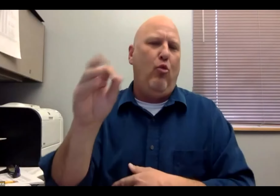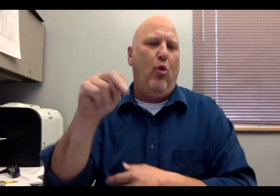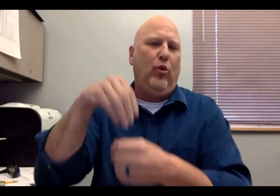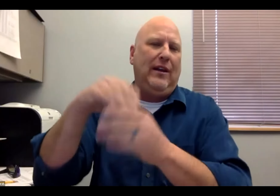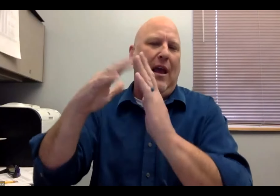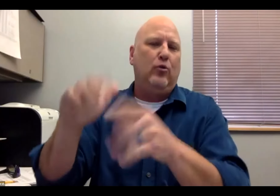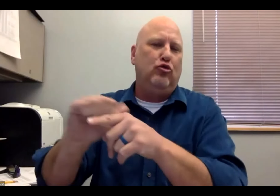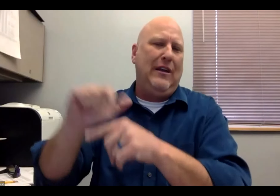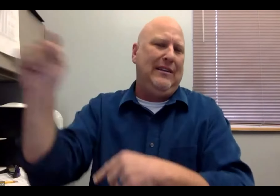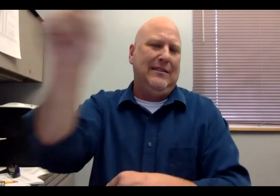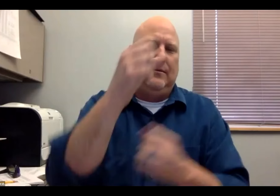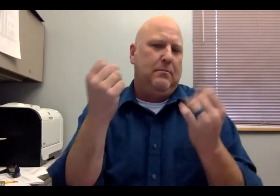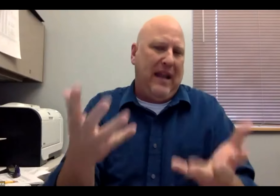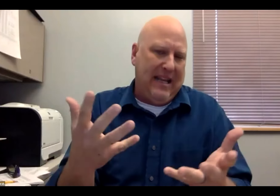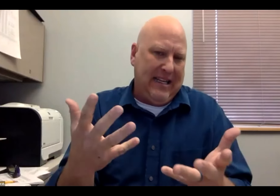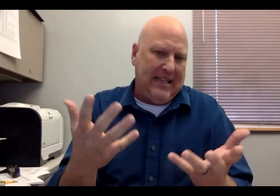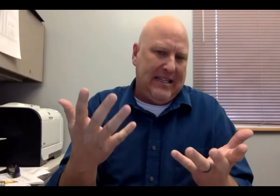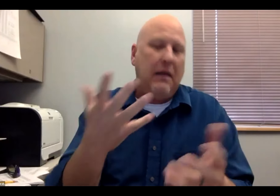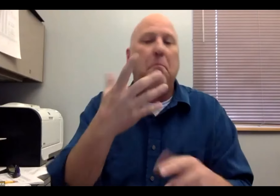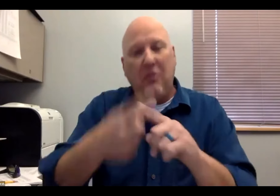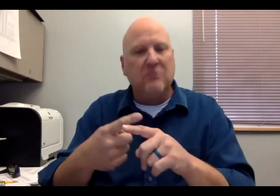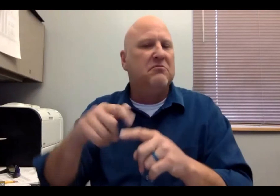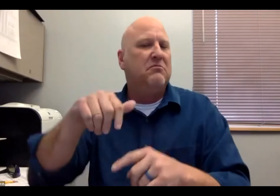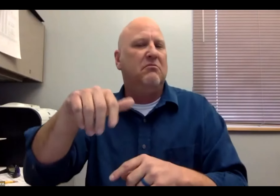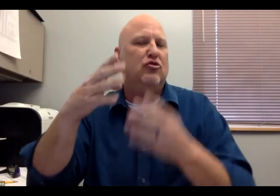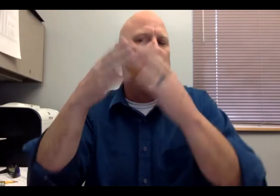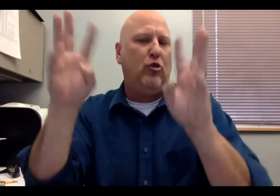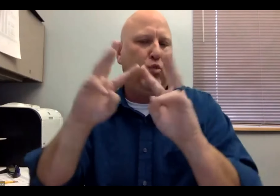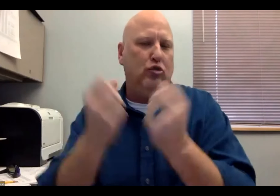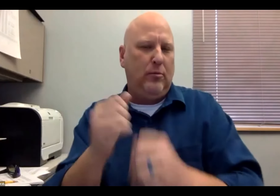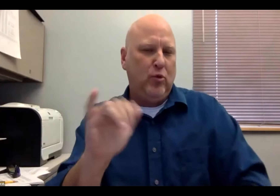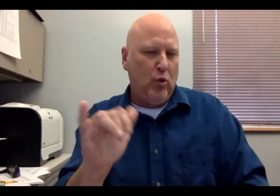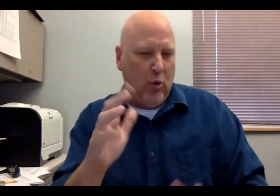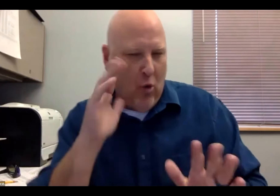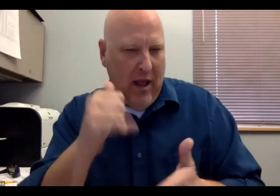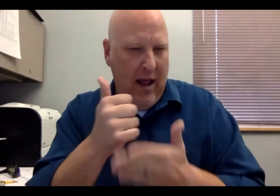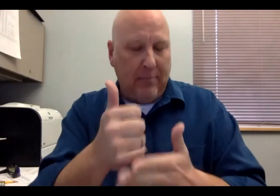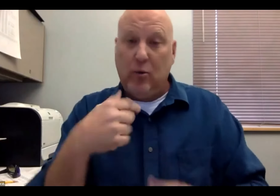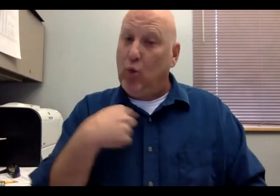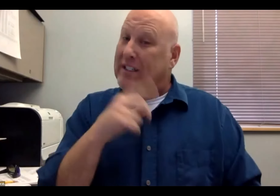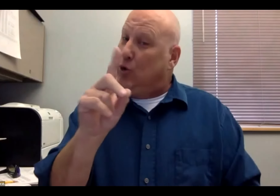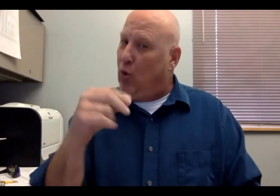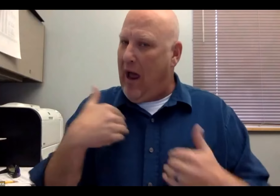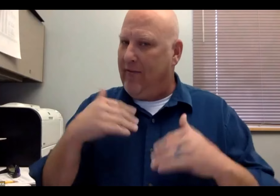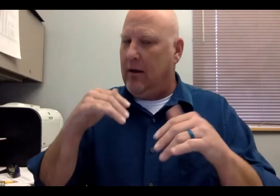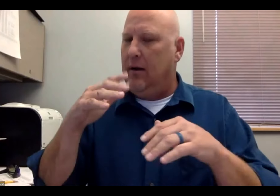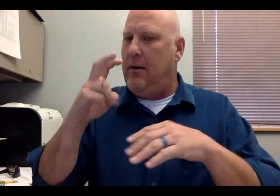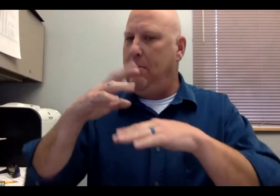districts also offer in house training. For educational interpreters as well as workshops.